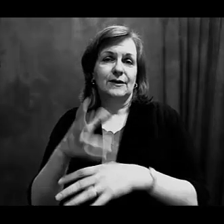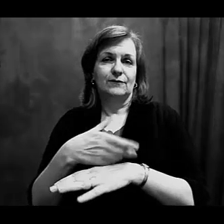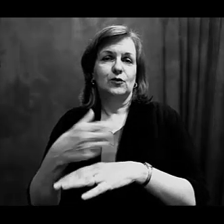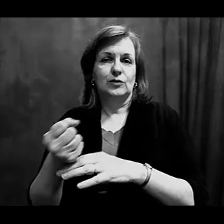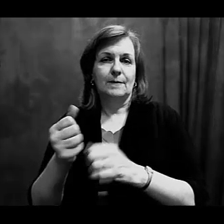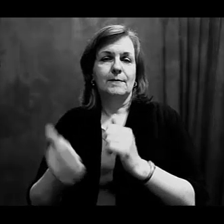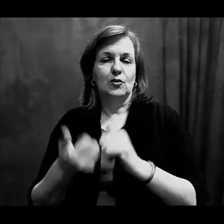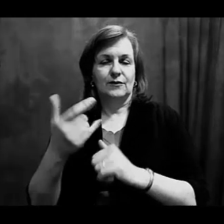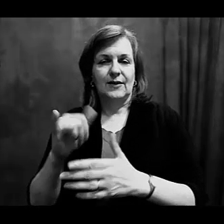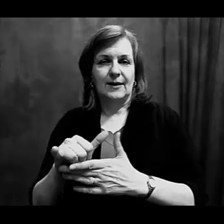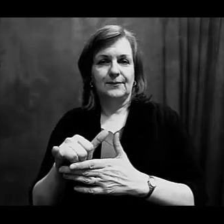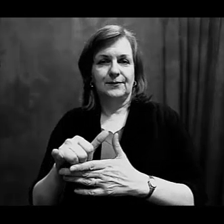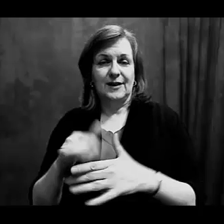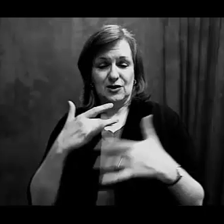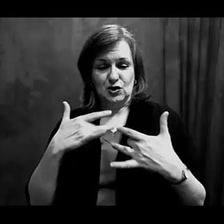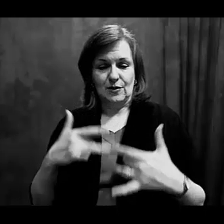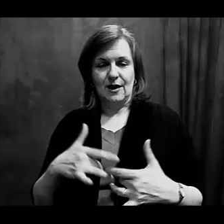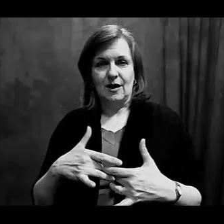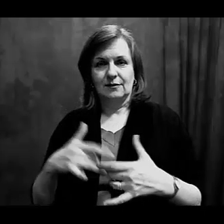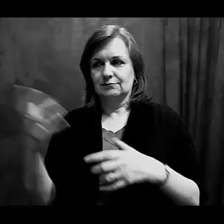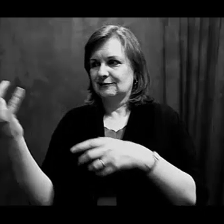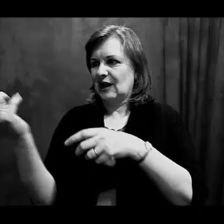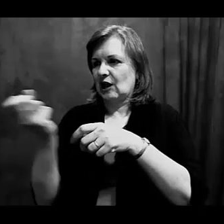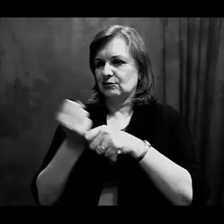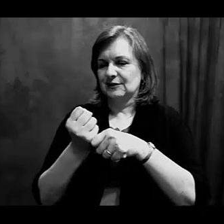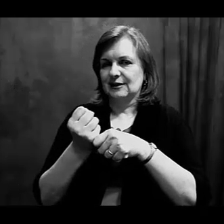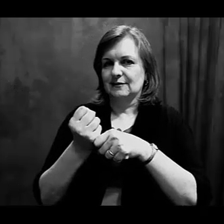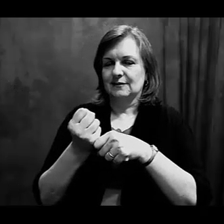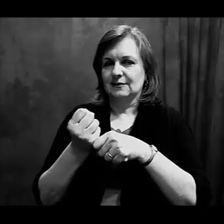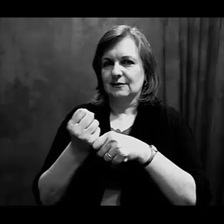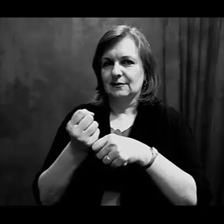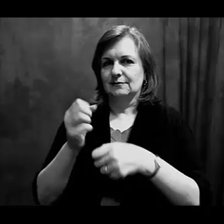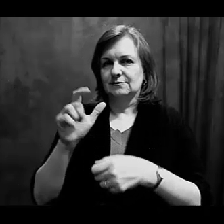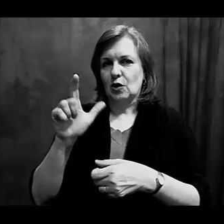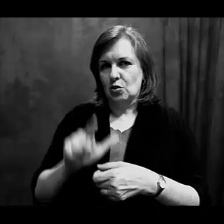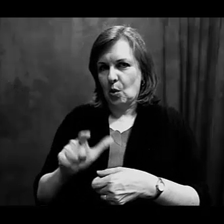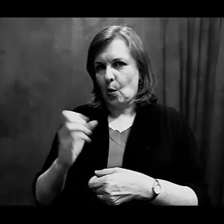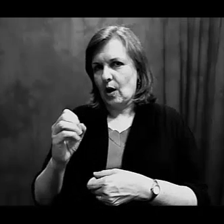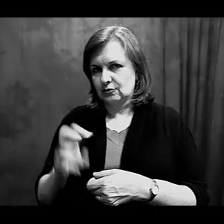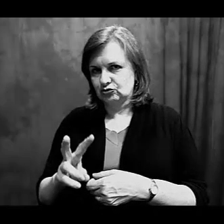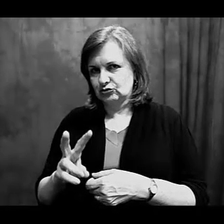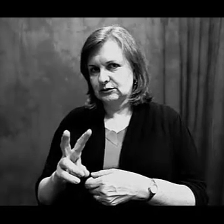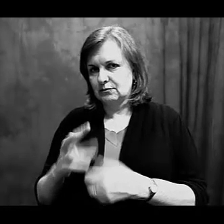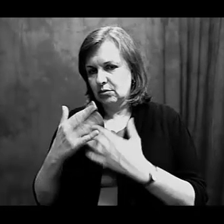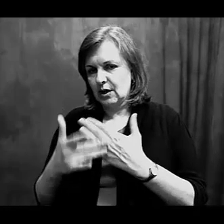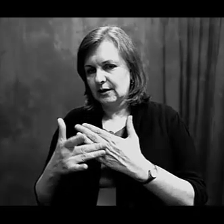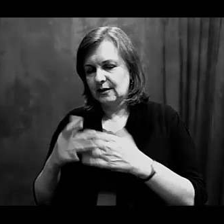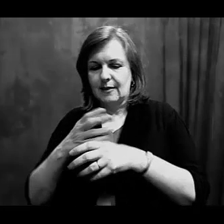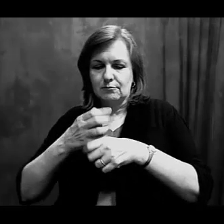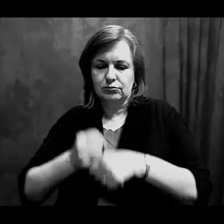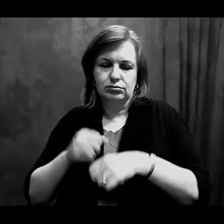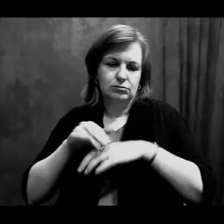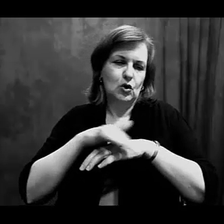so the heart is going to work on pumping that blood back across the gills and start all over again